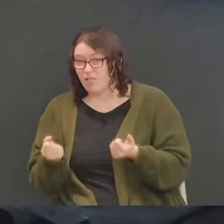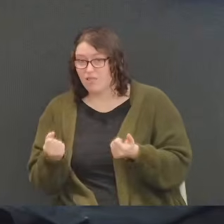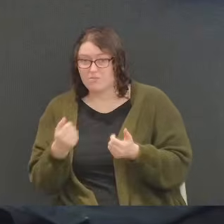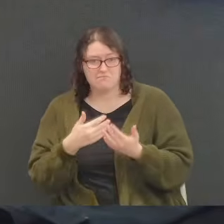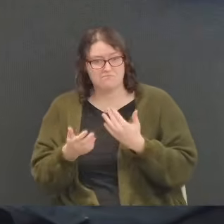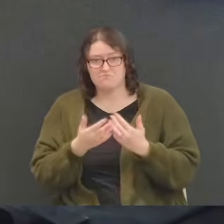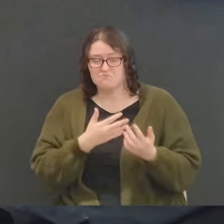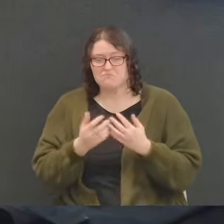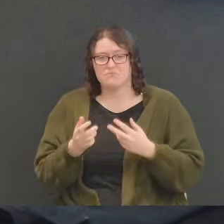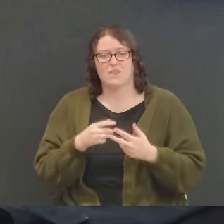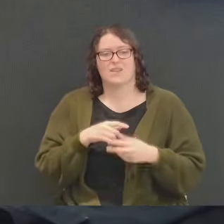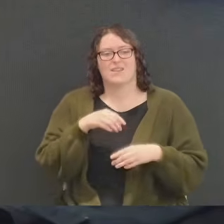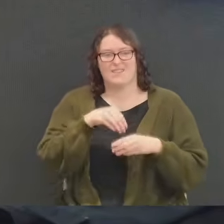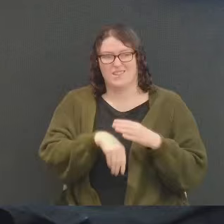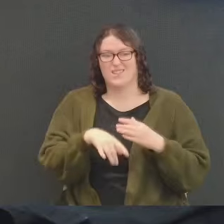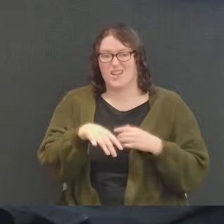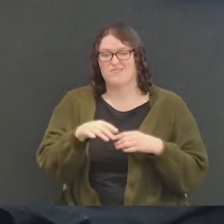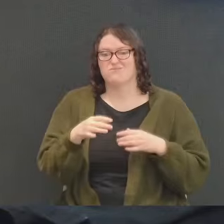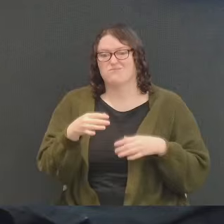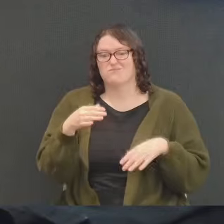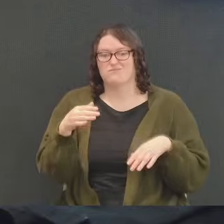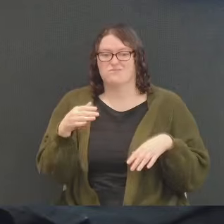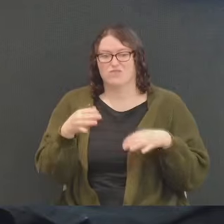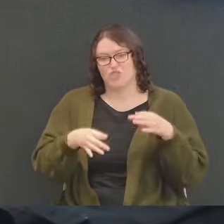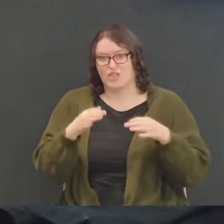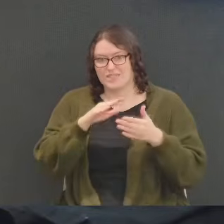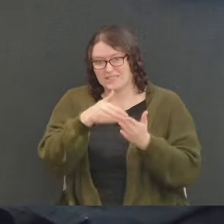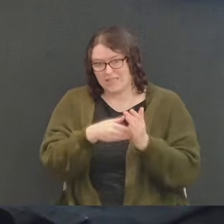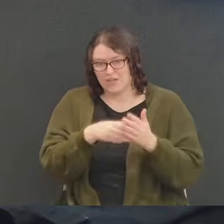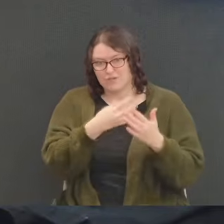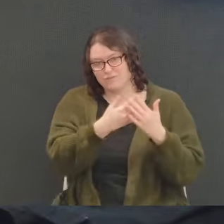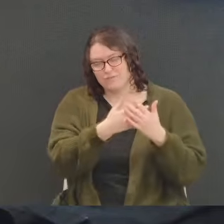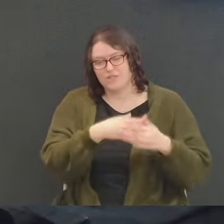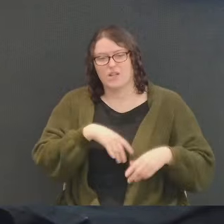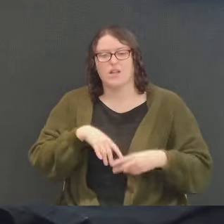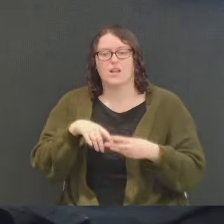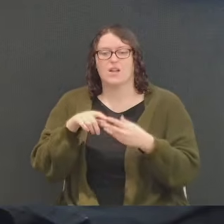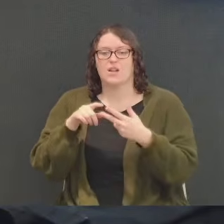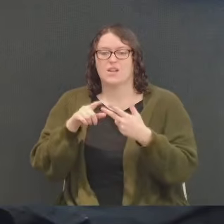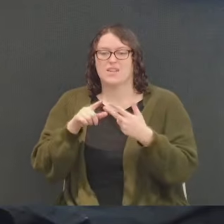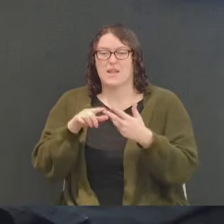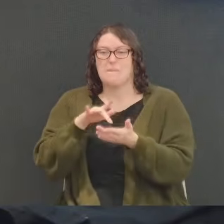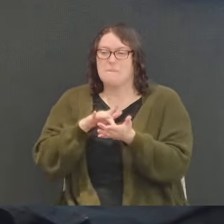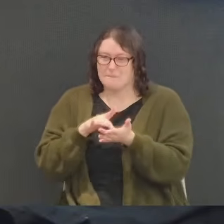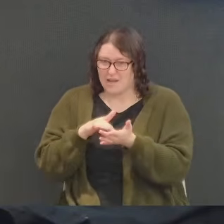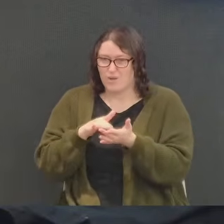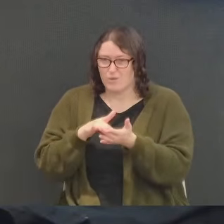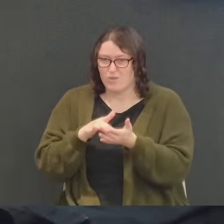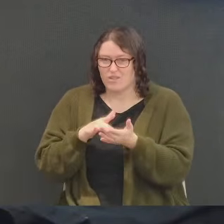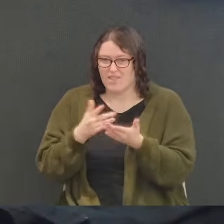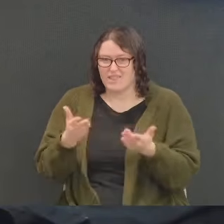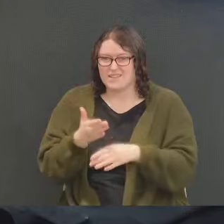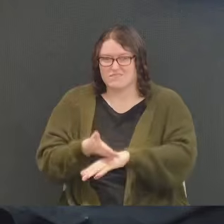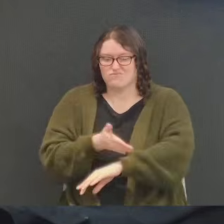and how an expansion of some of the medical pieces of the jail would be helpful. And so, uh, I am